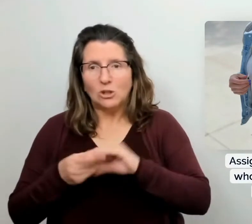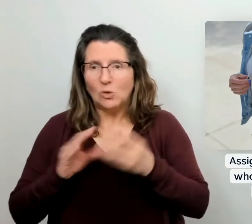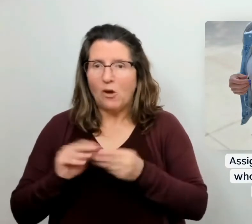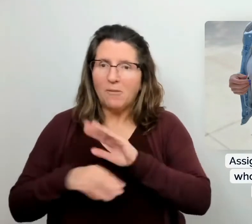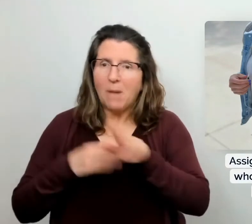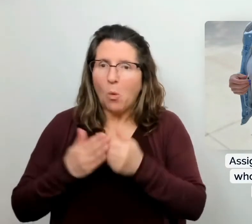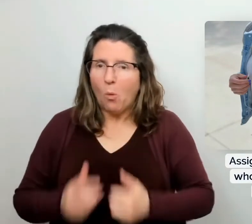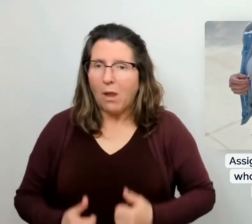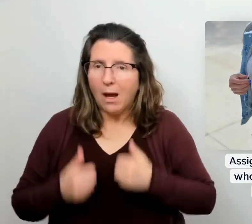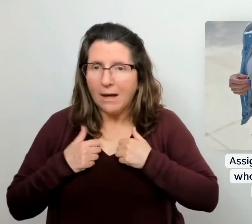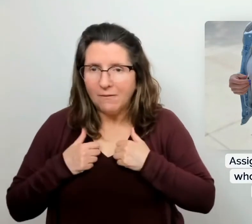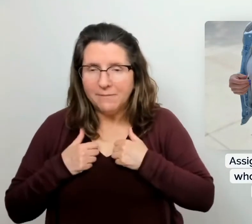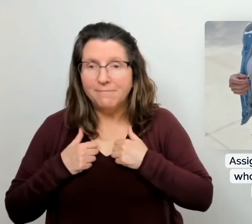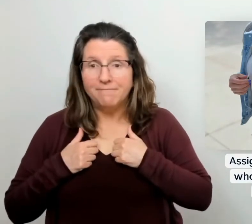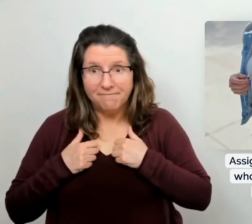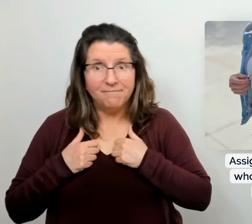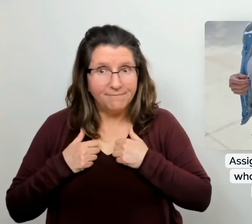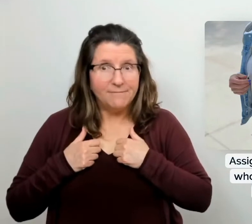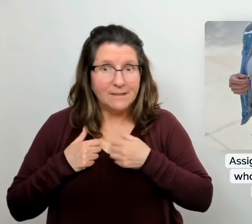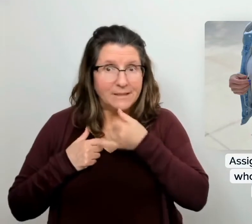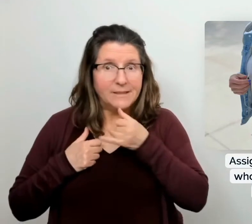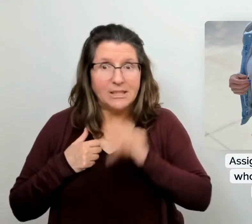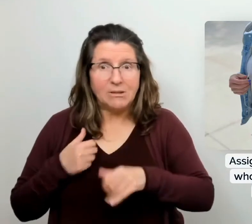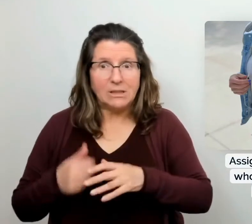That's the story of my life! Seriously.